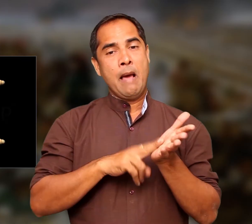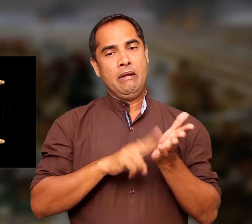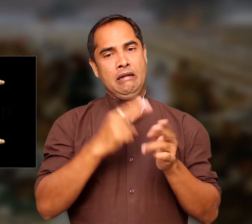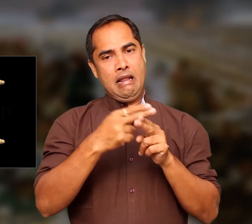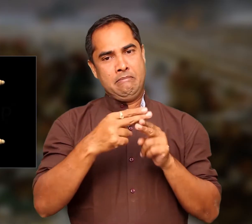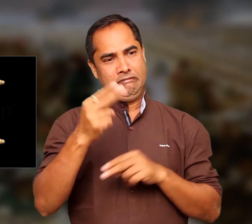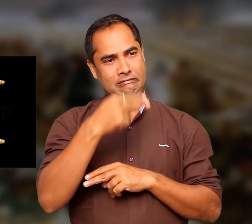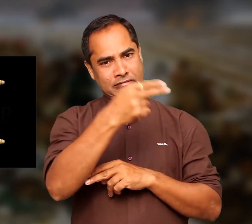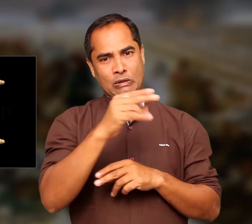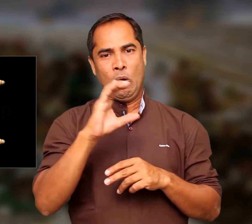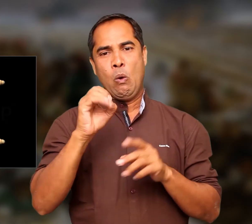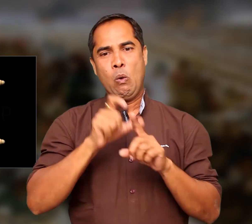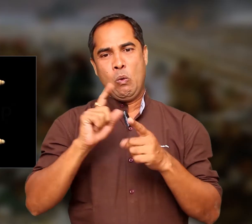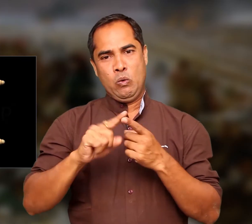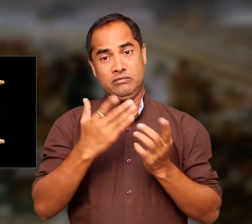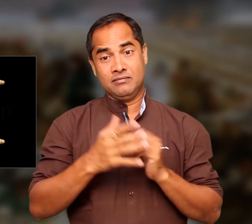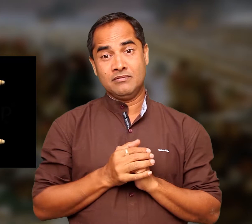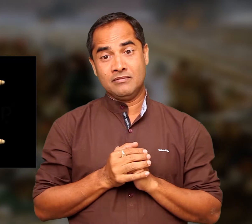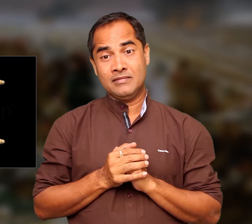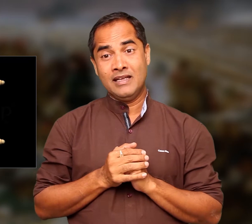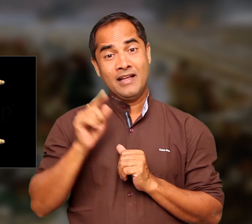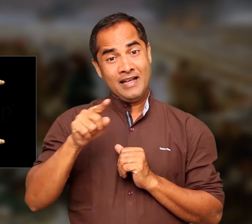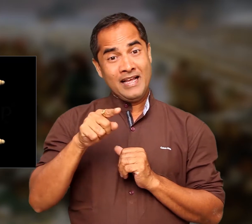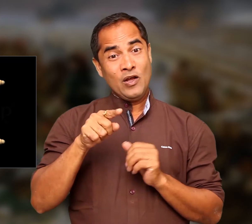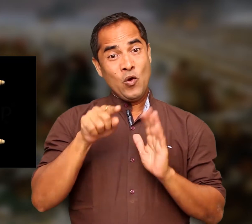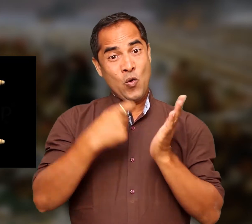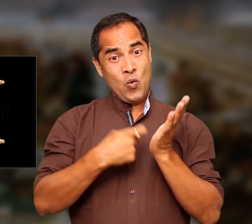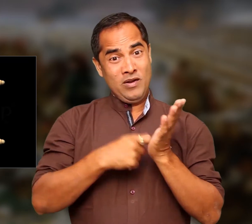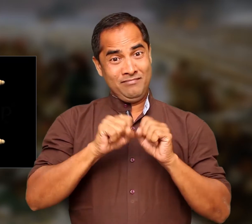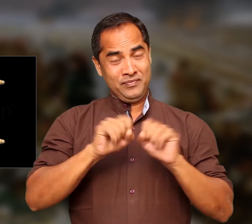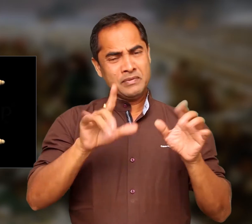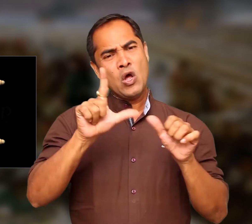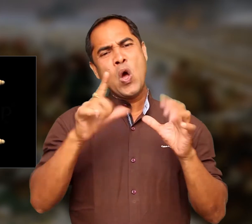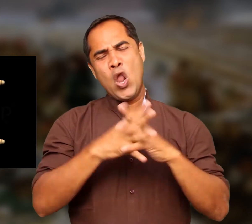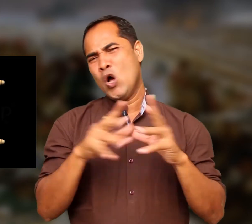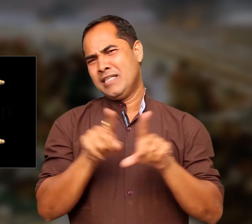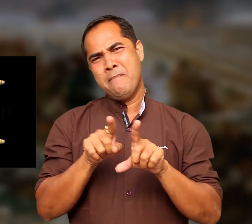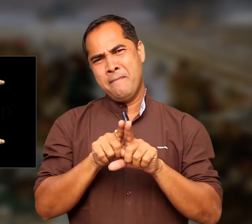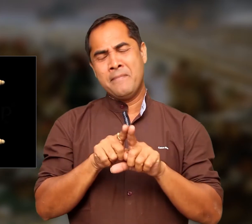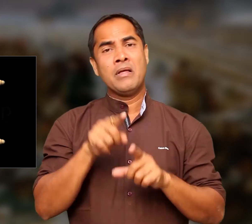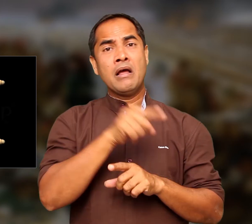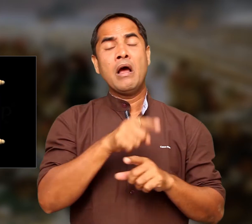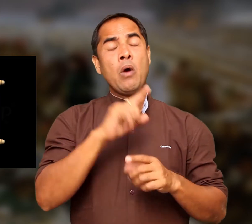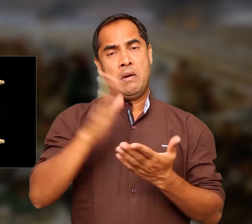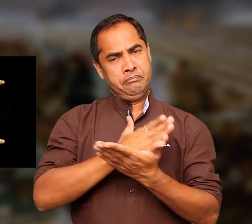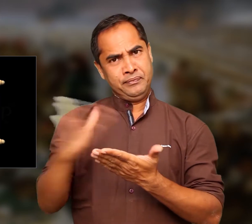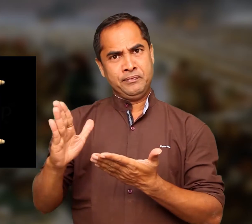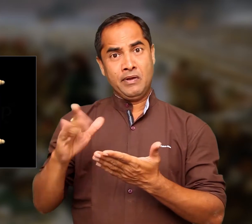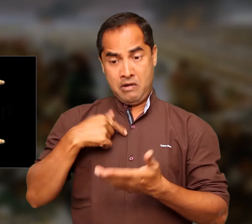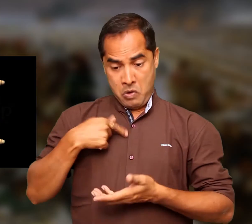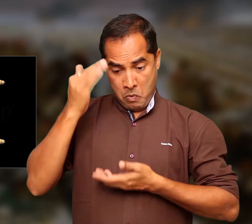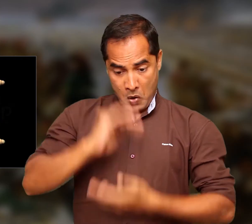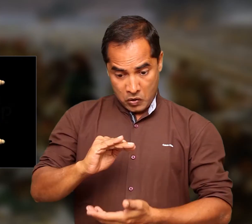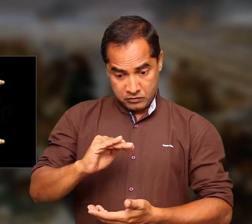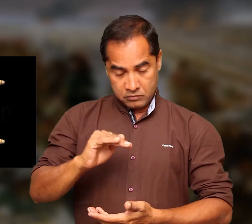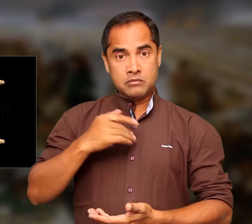and this Code is very important as it abolished all the privileges based on